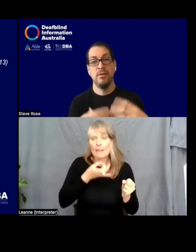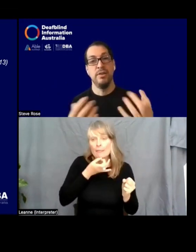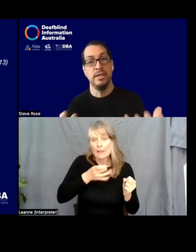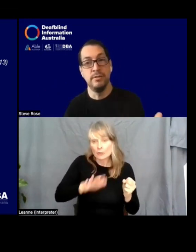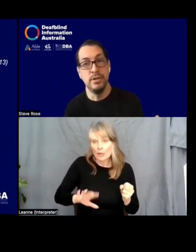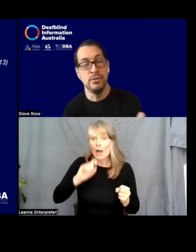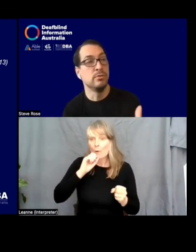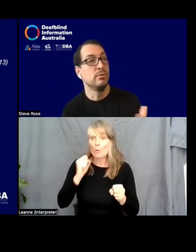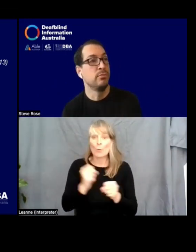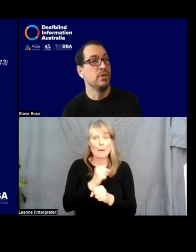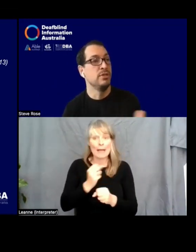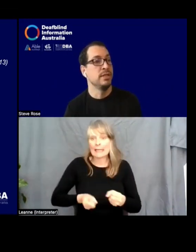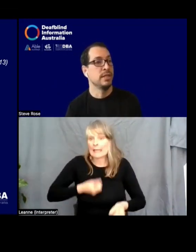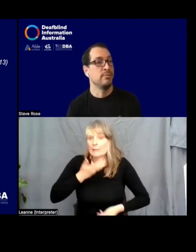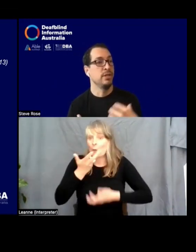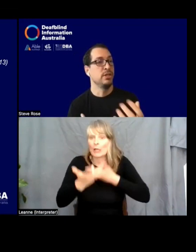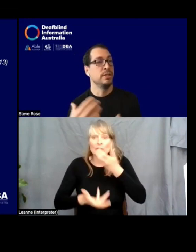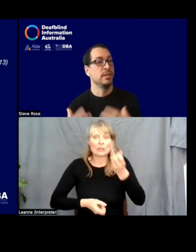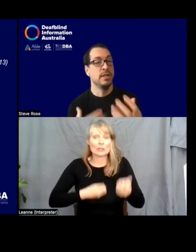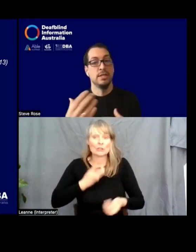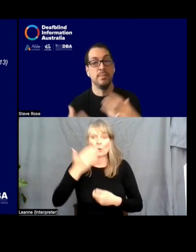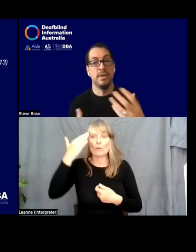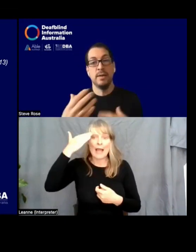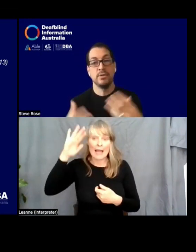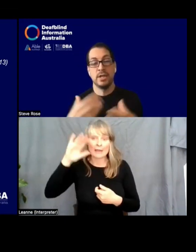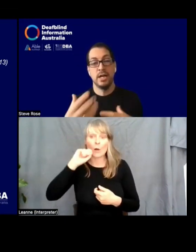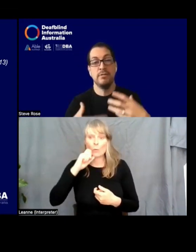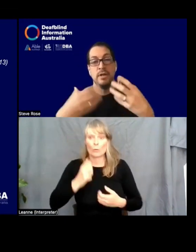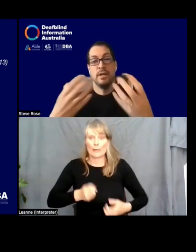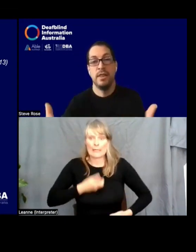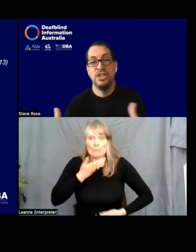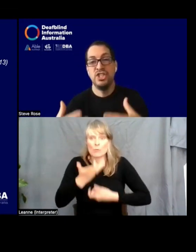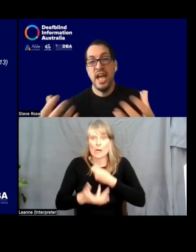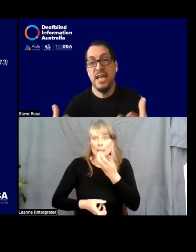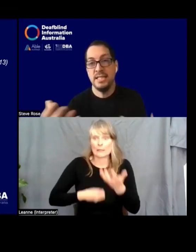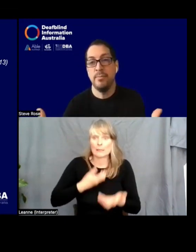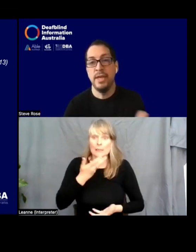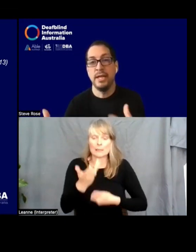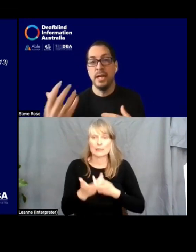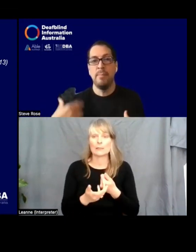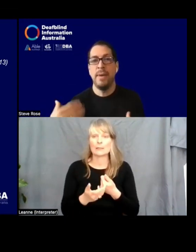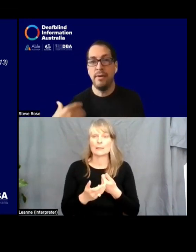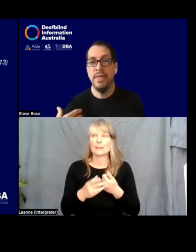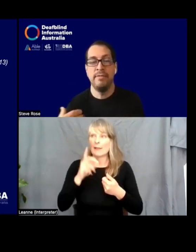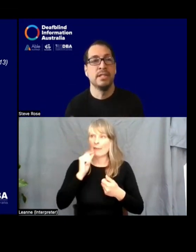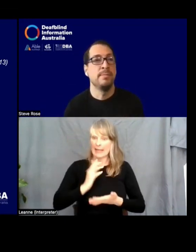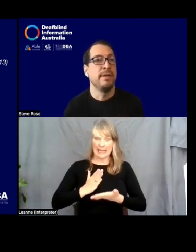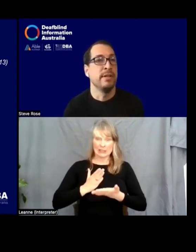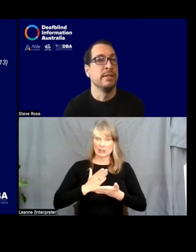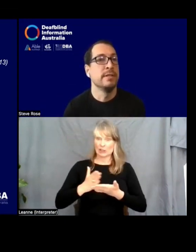The individual producing expressions. So being able to share something about their experience.